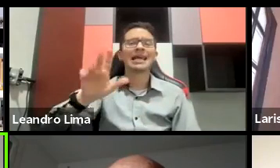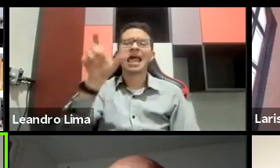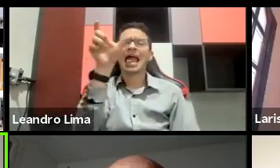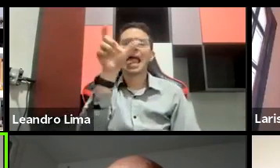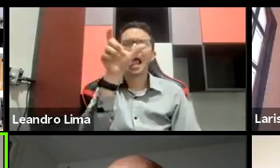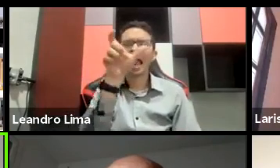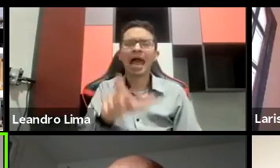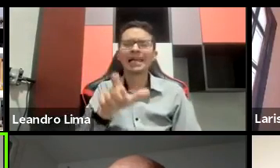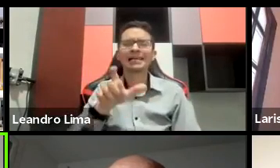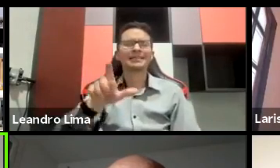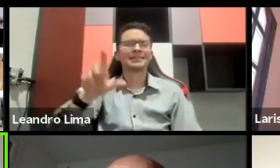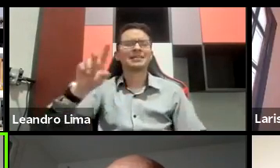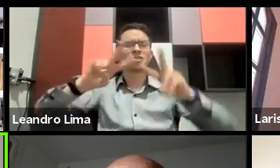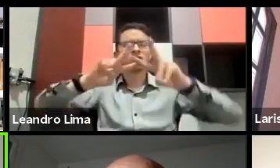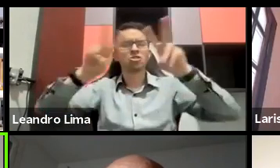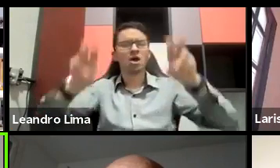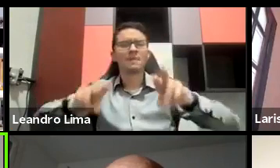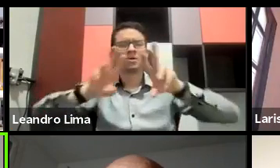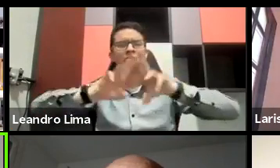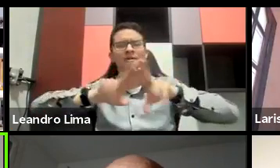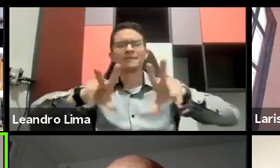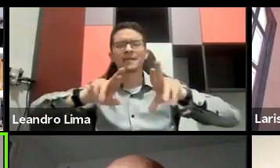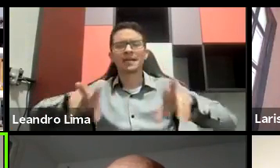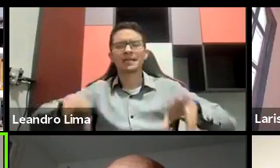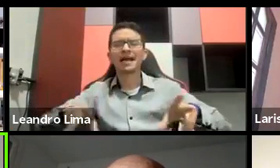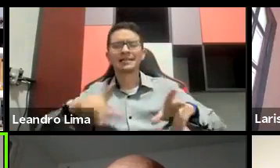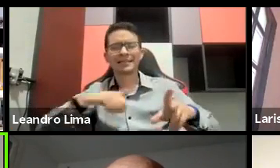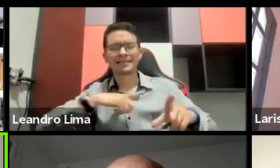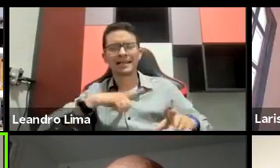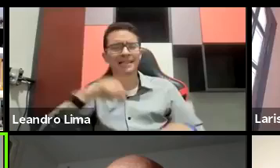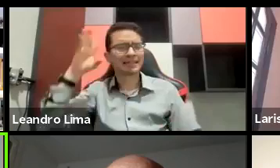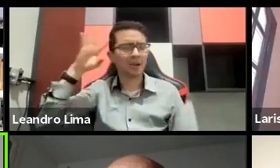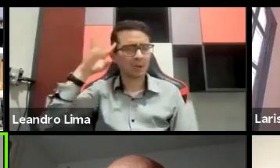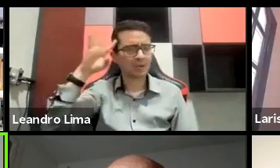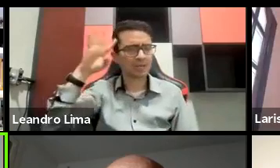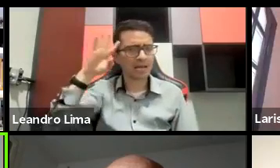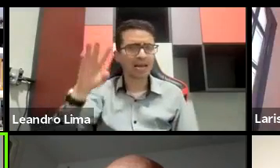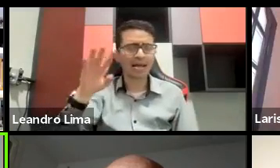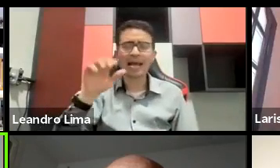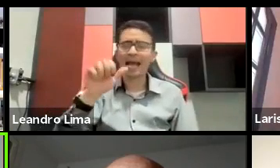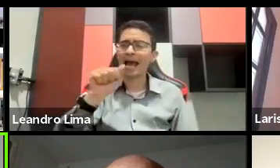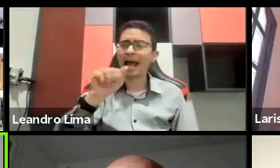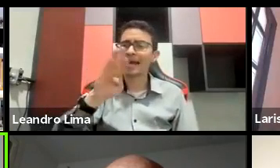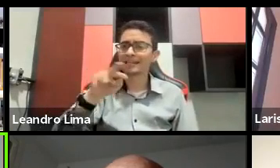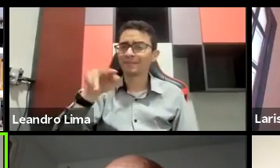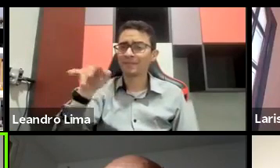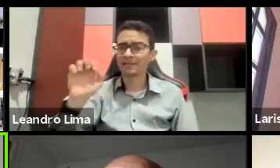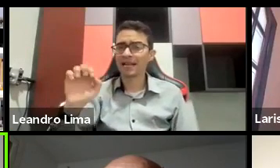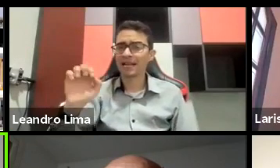another one of about the DOE and activity theory. Um the and activity theory. Um the and activity theory. Um the ones on creativity, ones on creativity, ones on creativity, collaborative agency, has some collaborative agency, has some